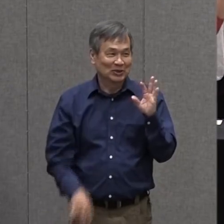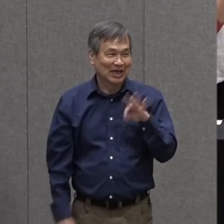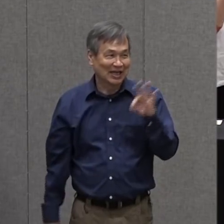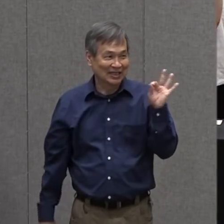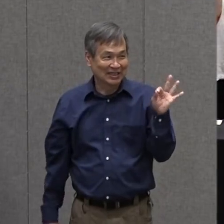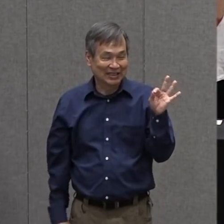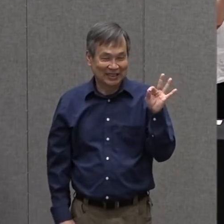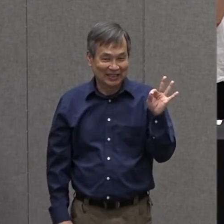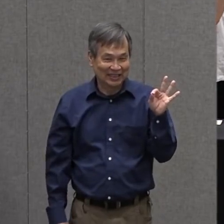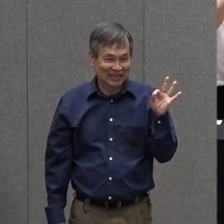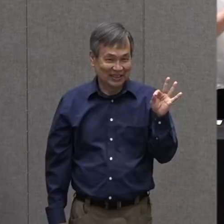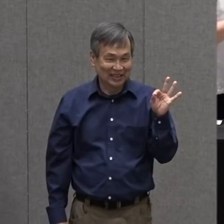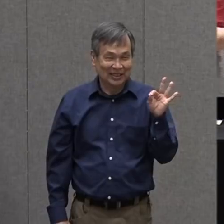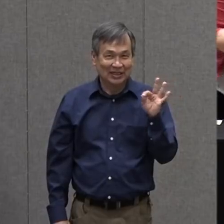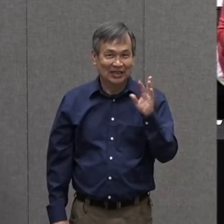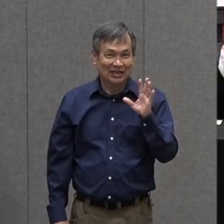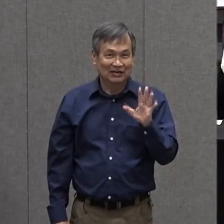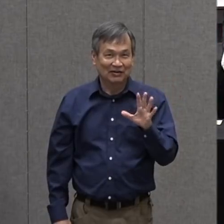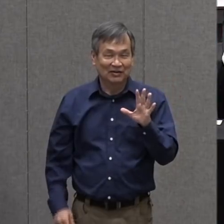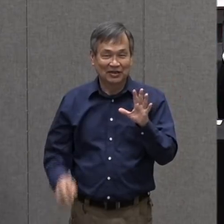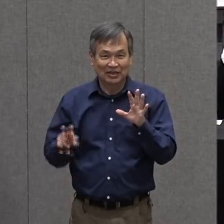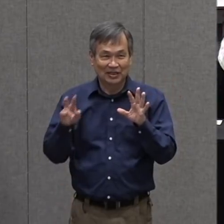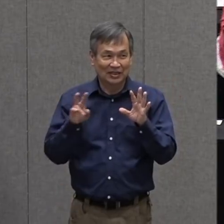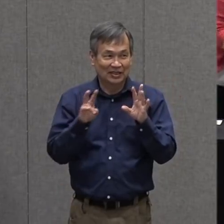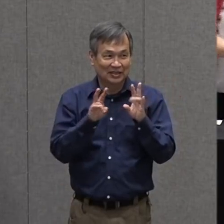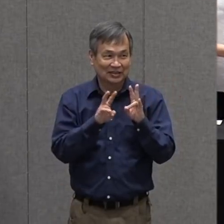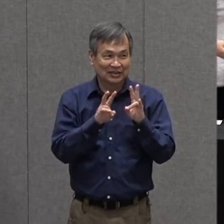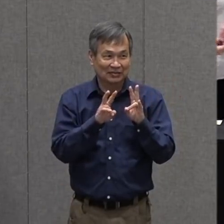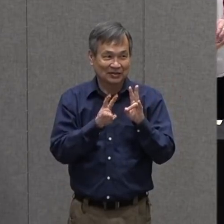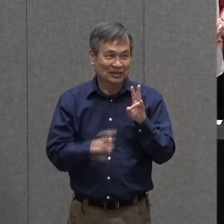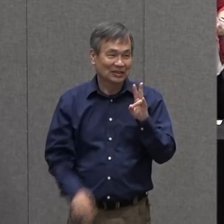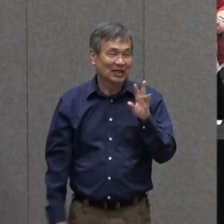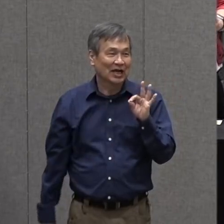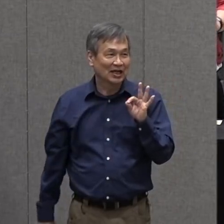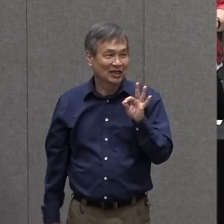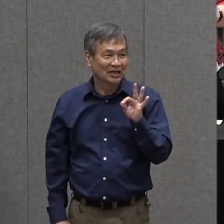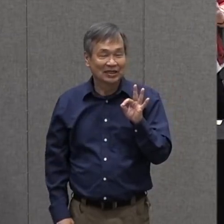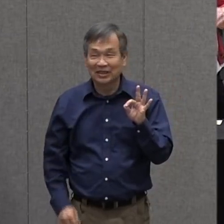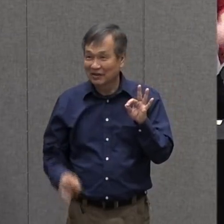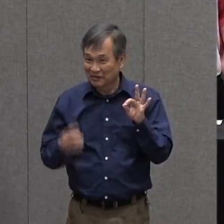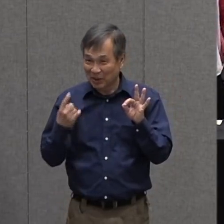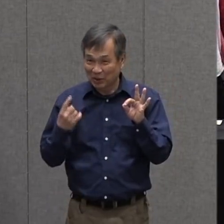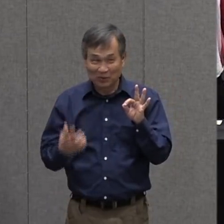So I have five plus two is a seven. I don't wanna make a one, if I make a one. Get a one